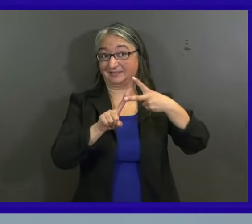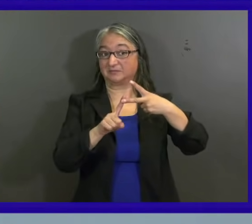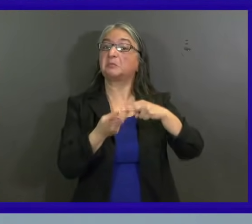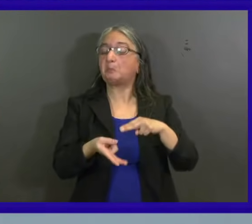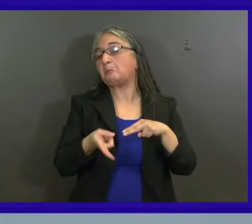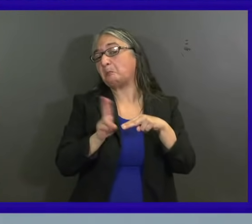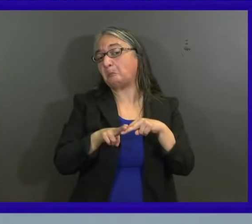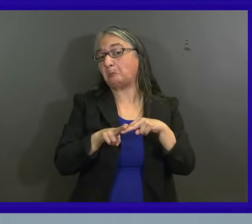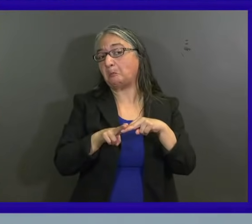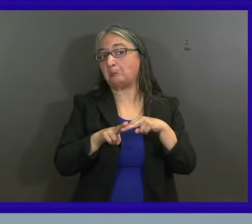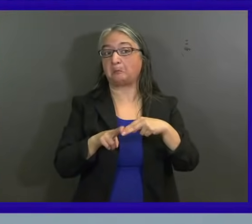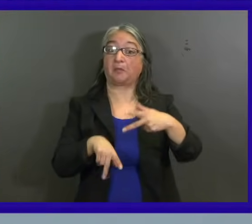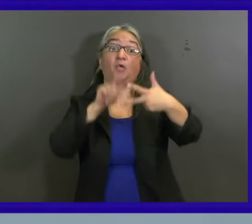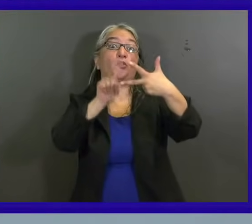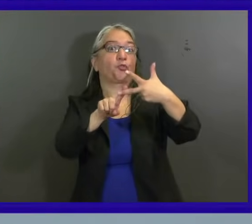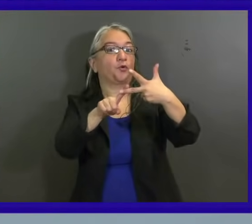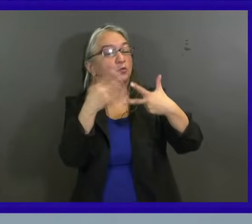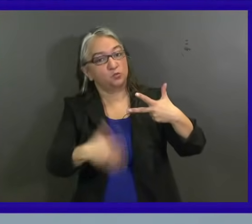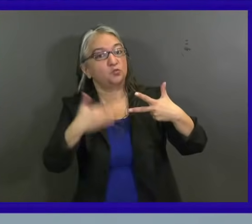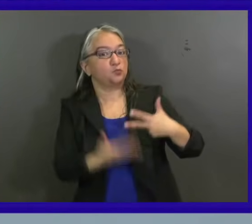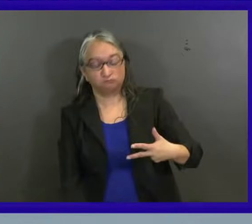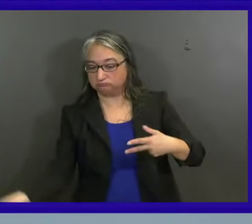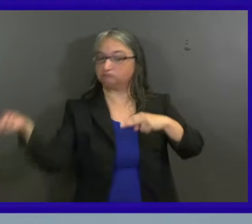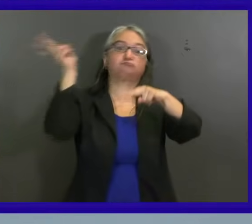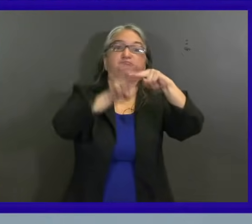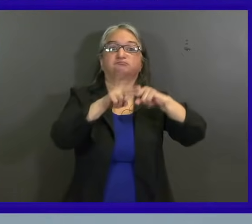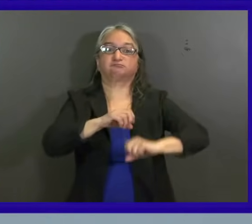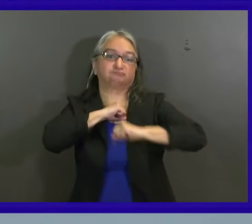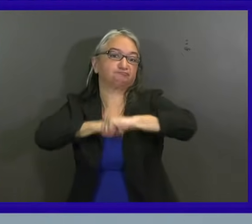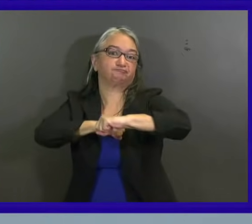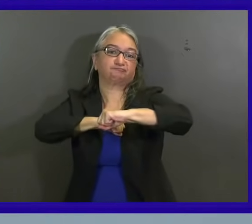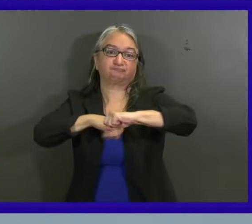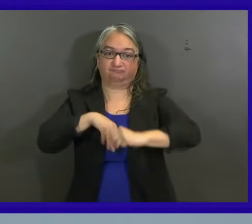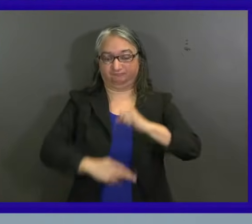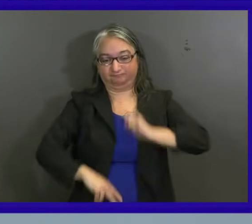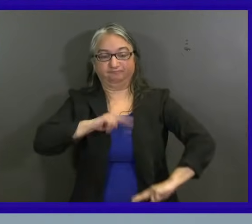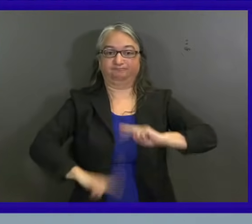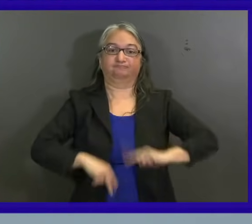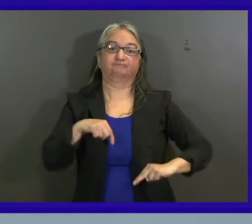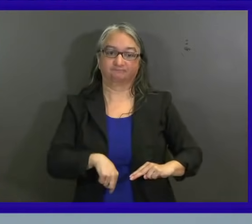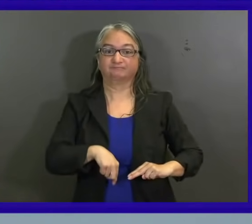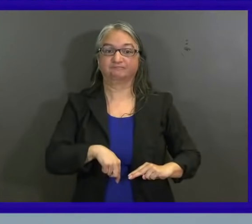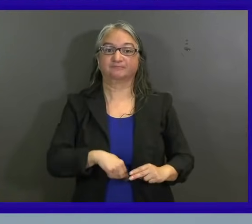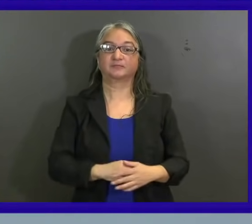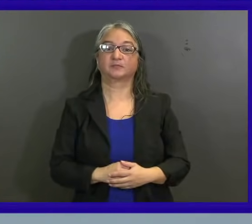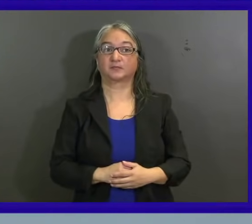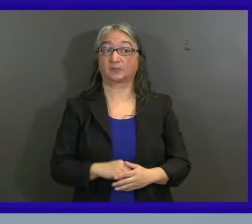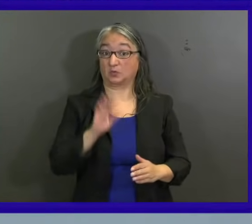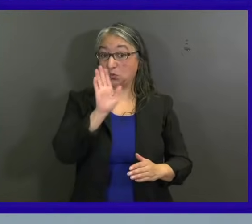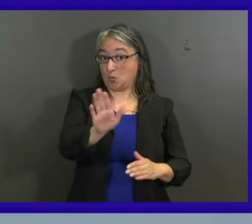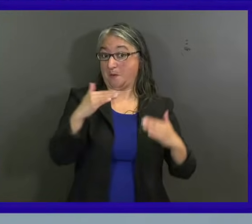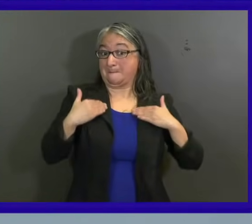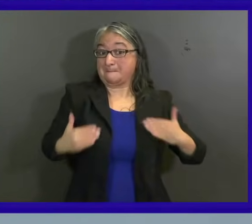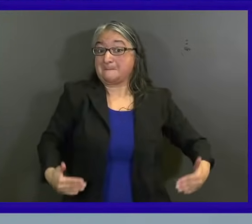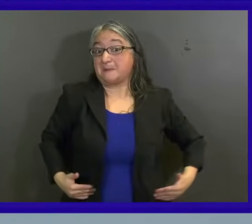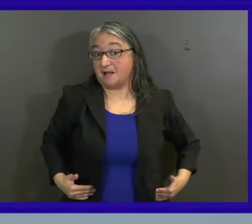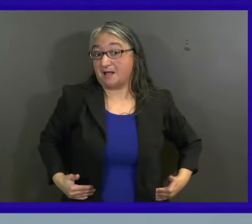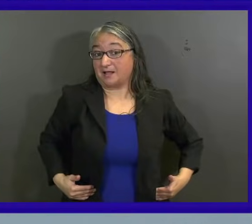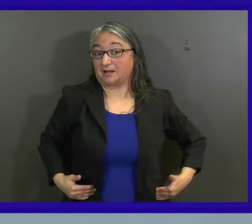so while a smaller percentage of the antibodies will effectively recognize omicron when you have such a high number of them that still means that there will be a